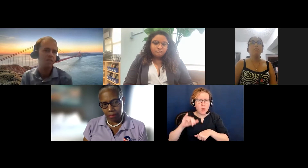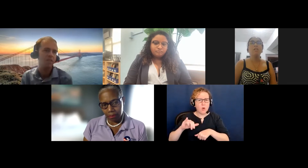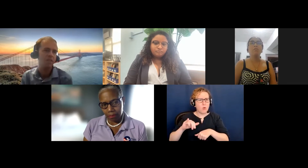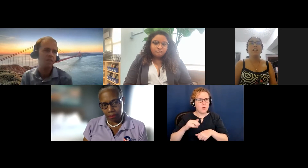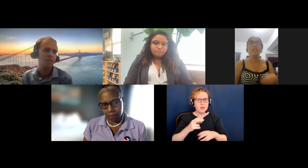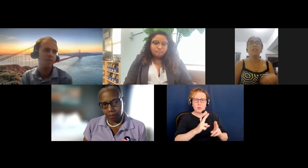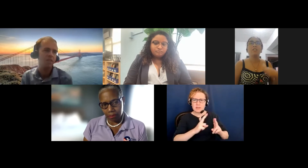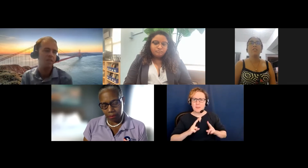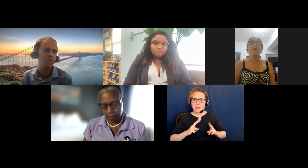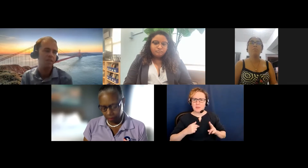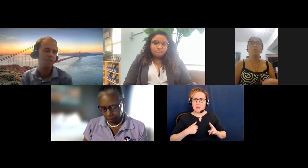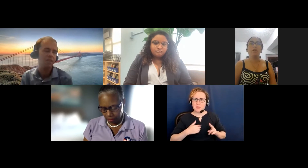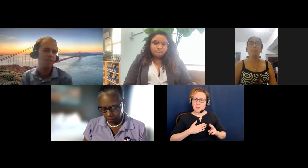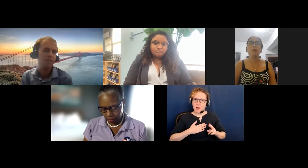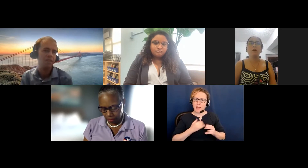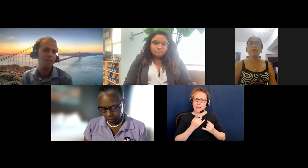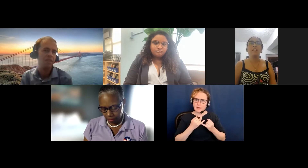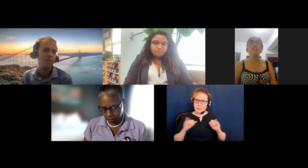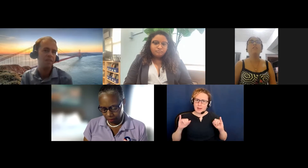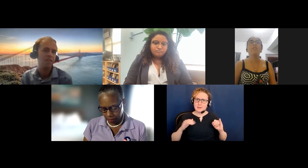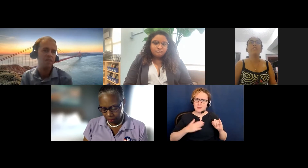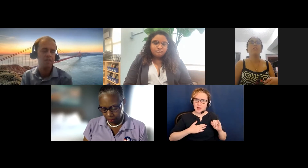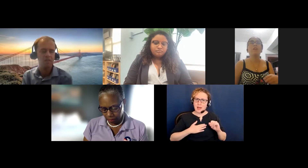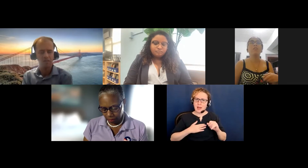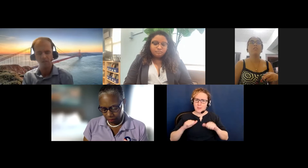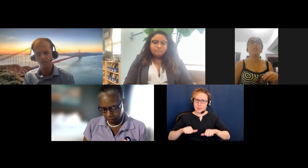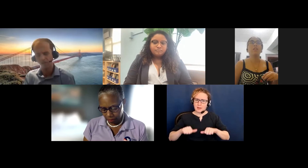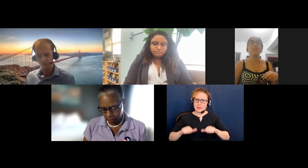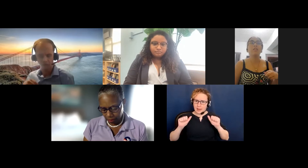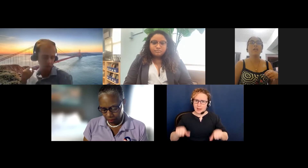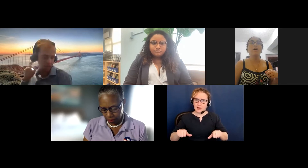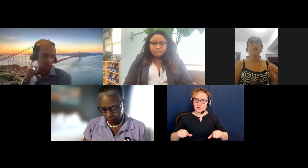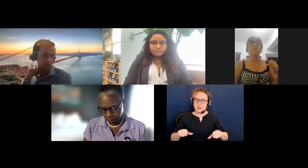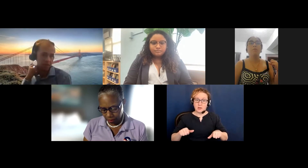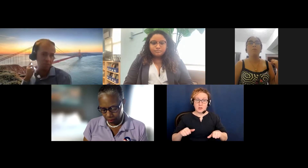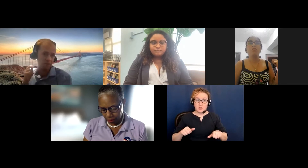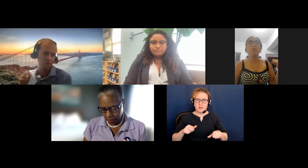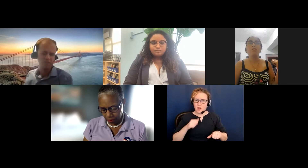me if I asked them to help. It is not like here where you cross the street and 10 people run to